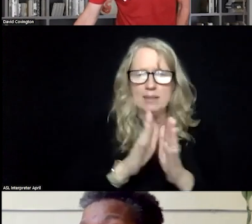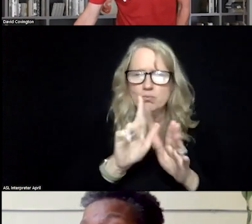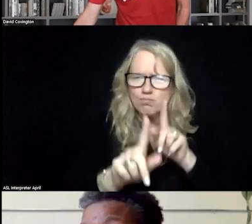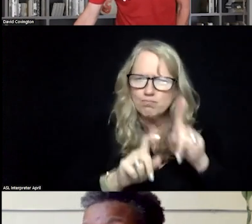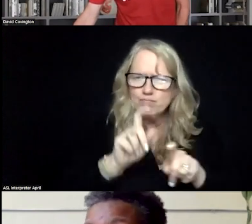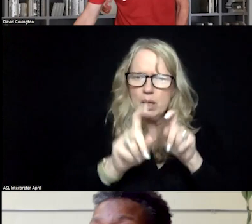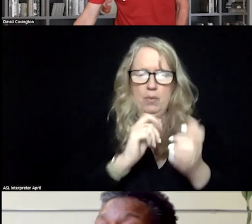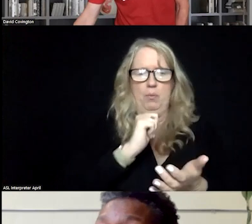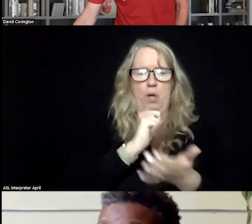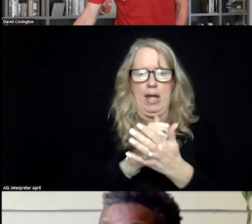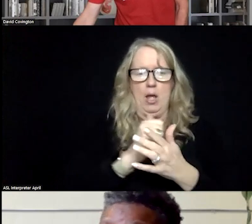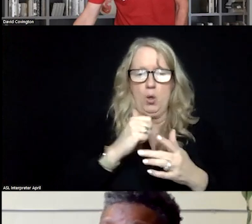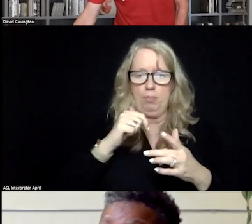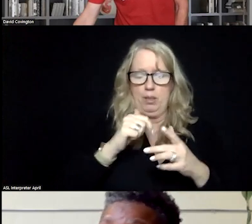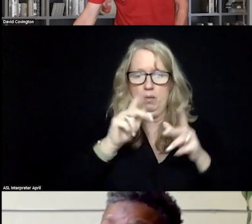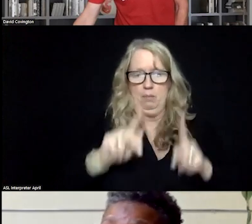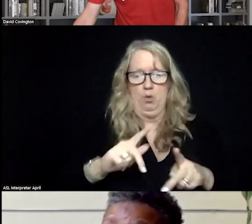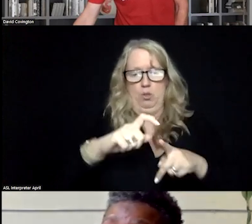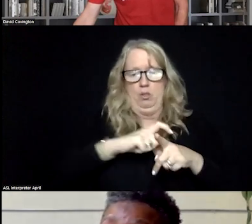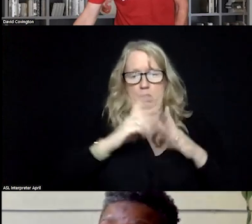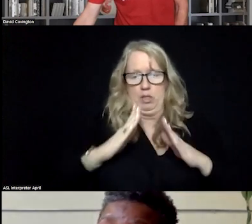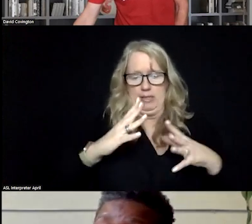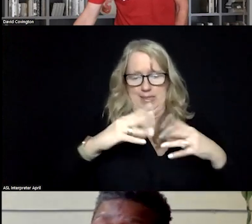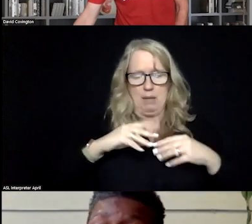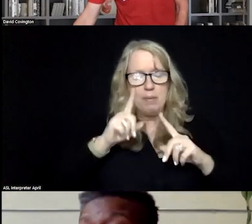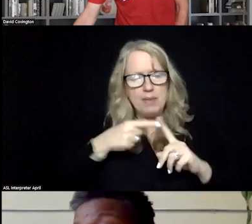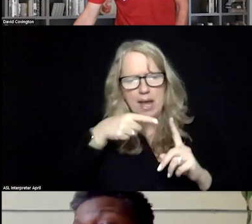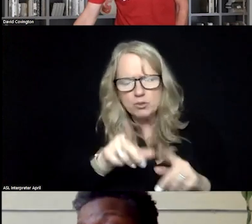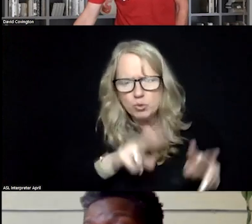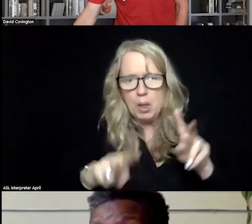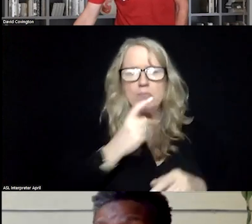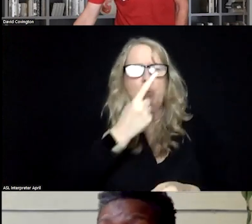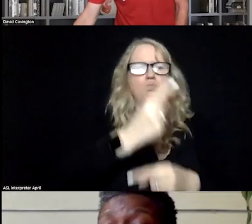CALL TAKER TO MAKE THAT PROPER DISPATCH TO RESPONSE, WHETHER IT